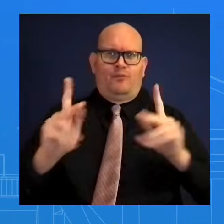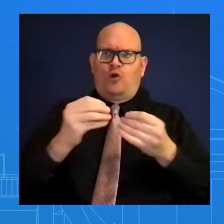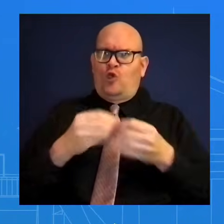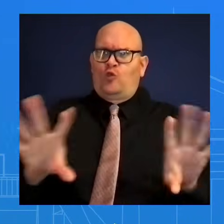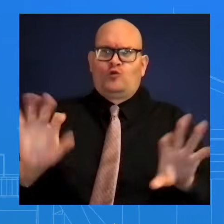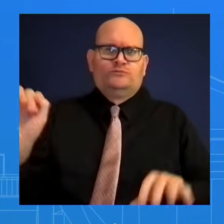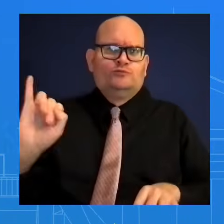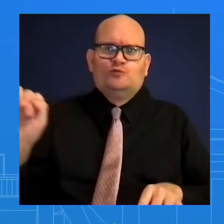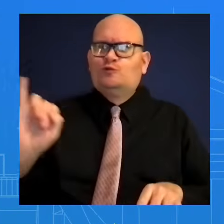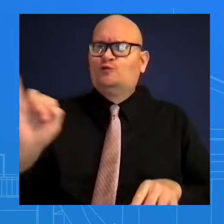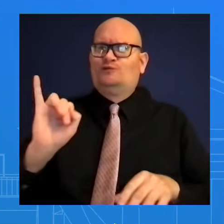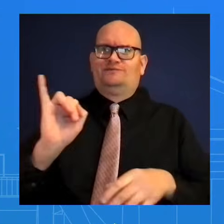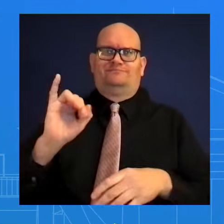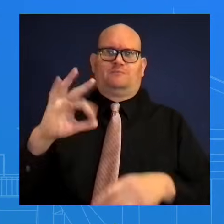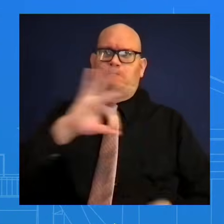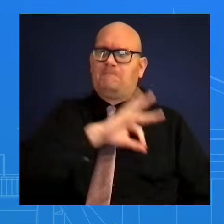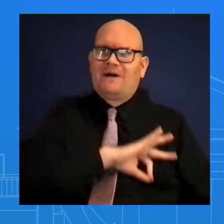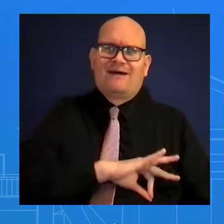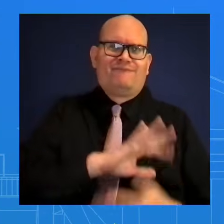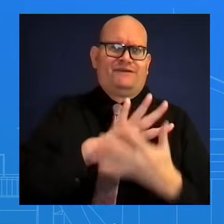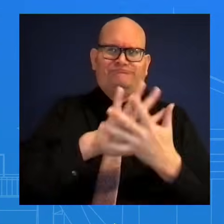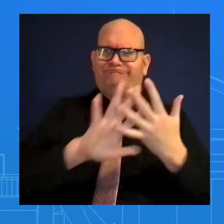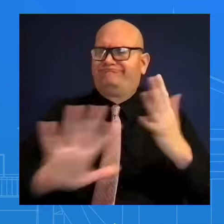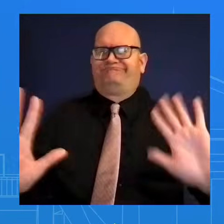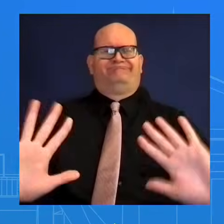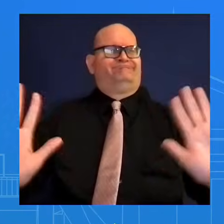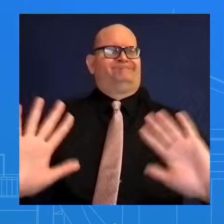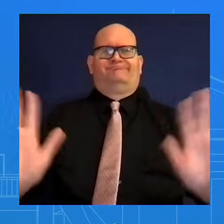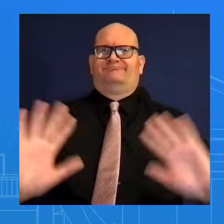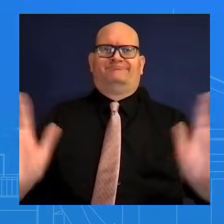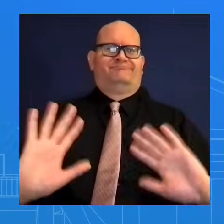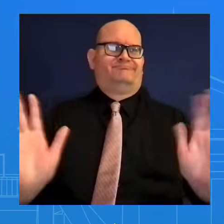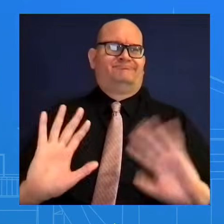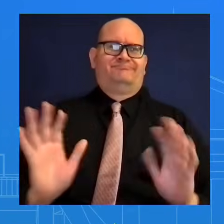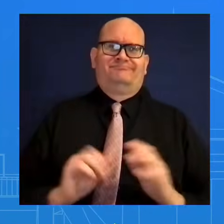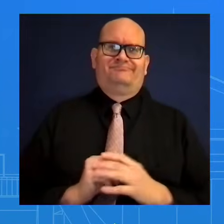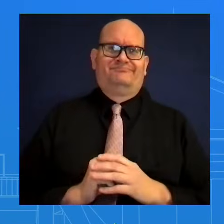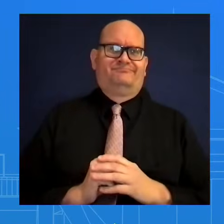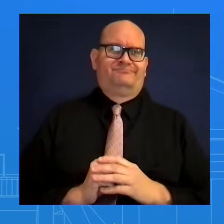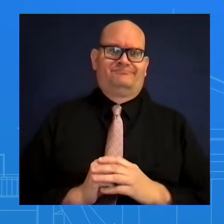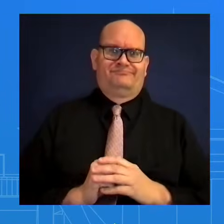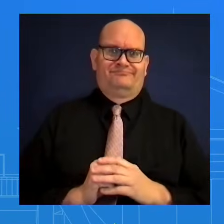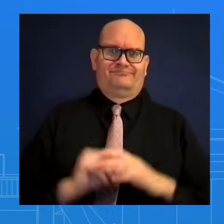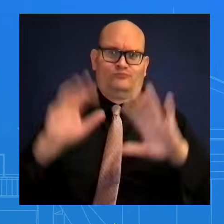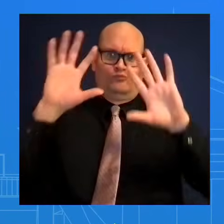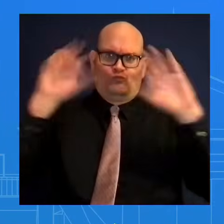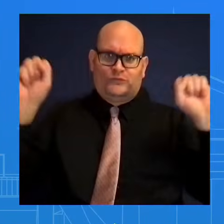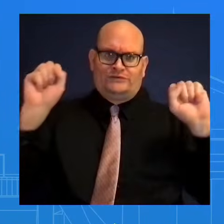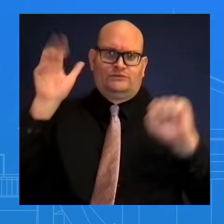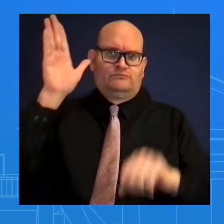You know, and -- look, the President's insistence that the GOP proposal for SNAP is temporary.